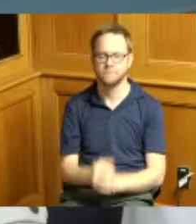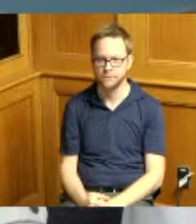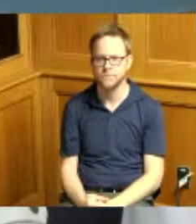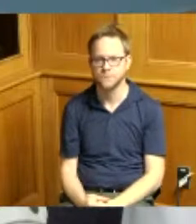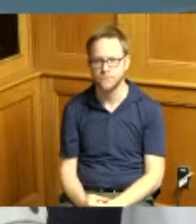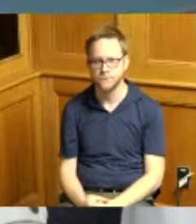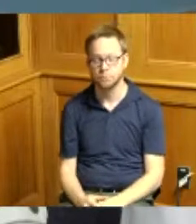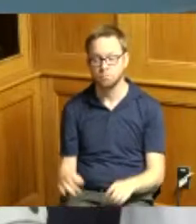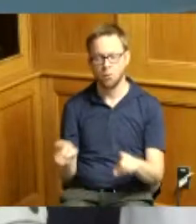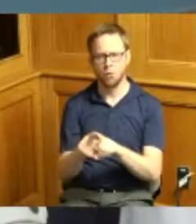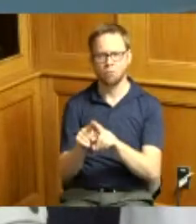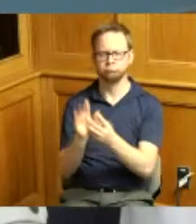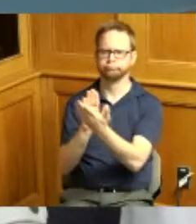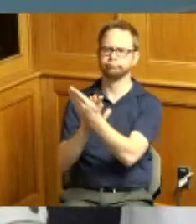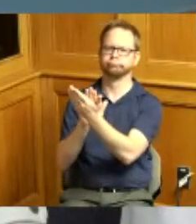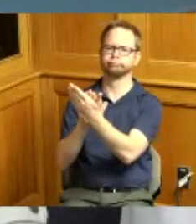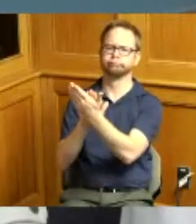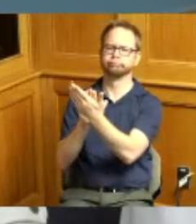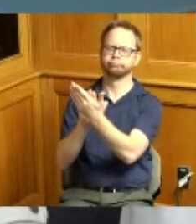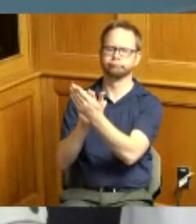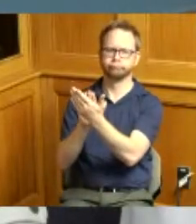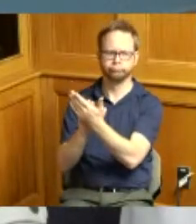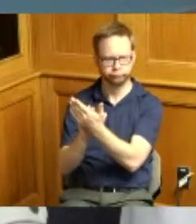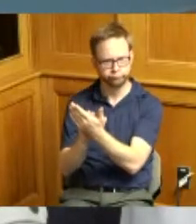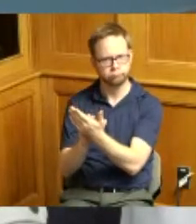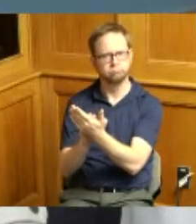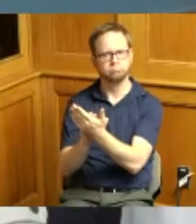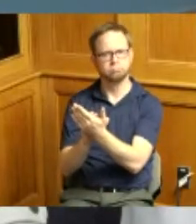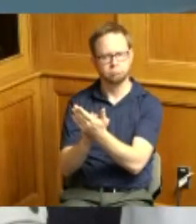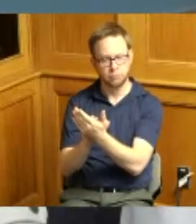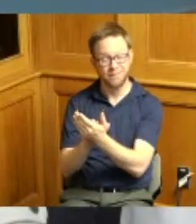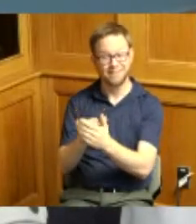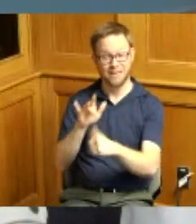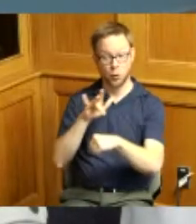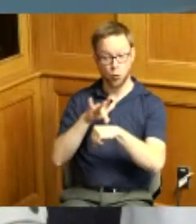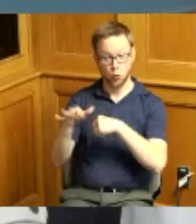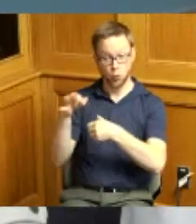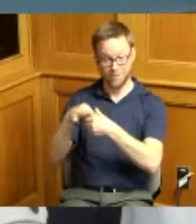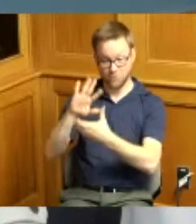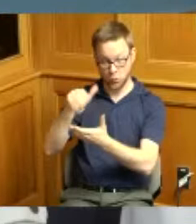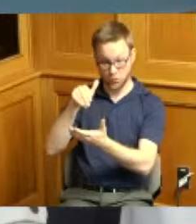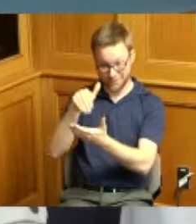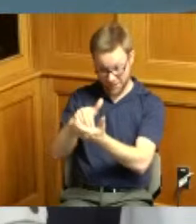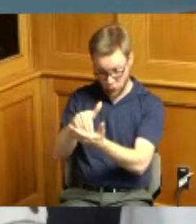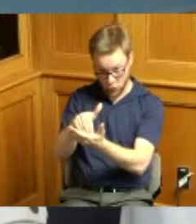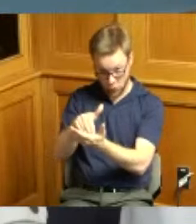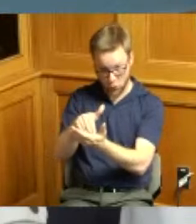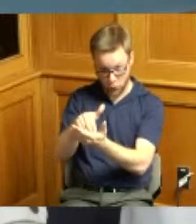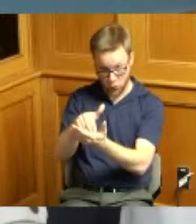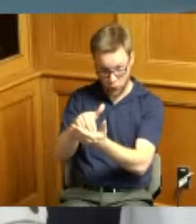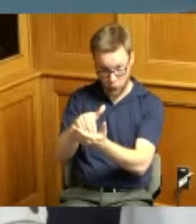commend again us being able to use the early vote center that we have